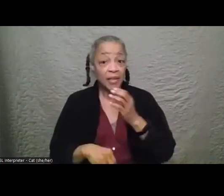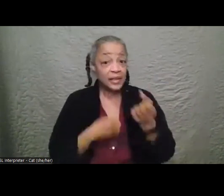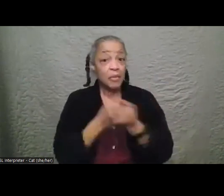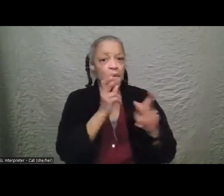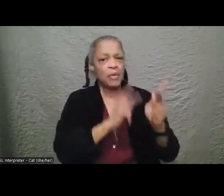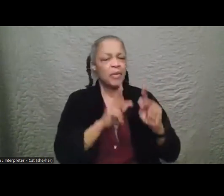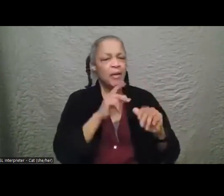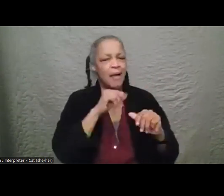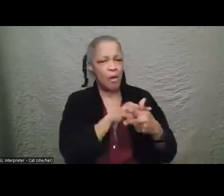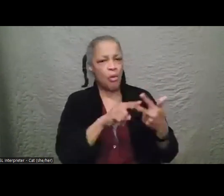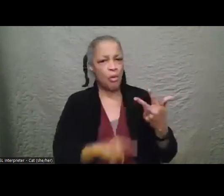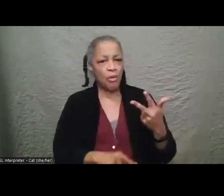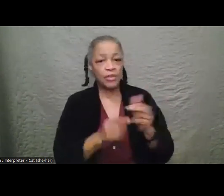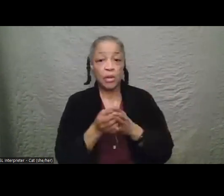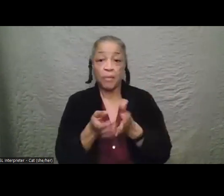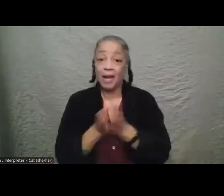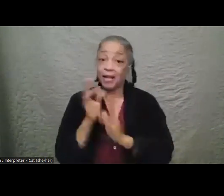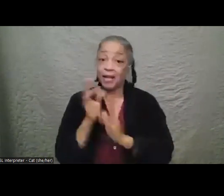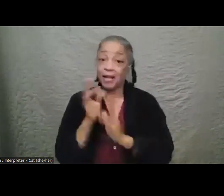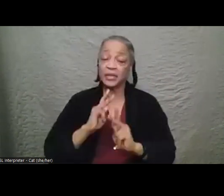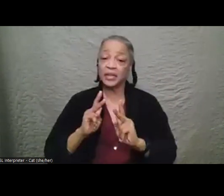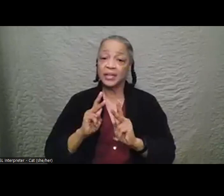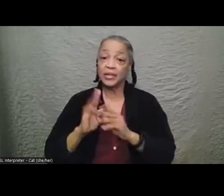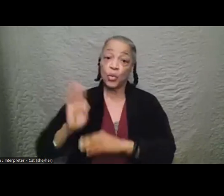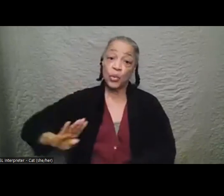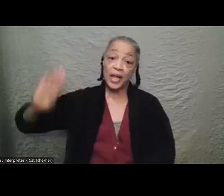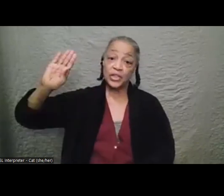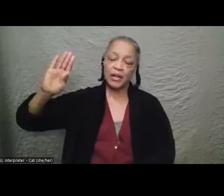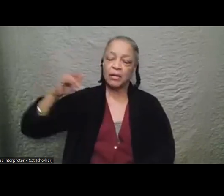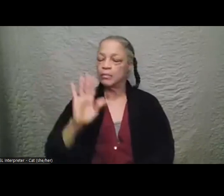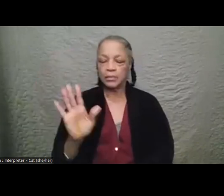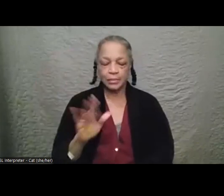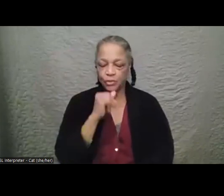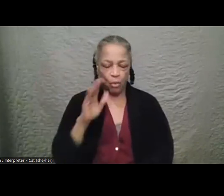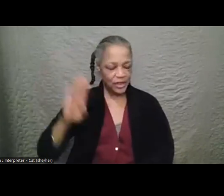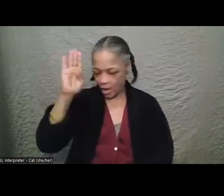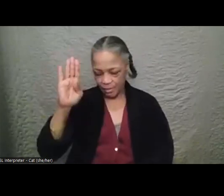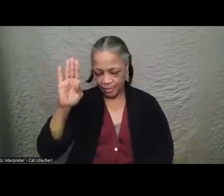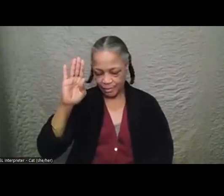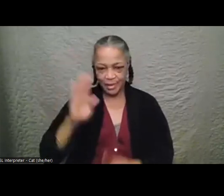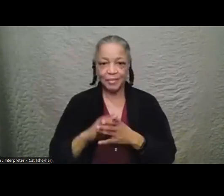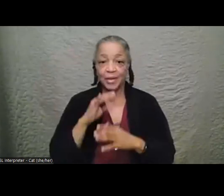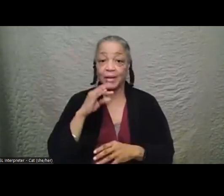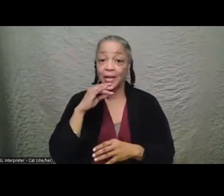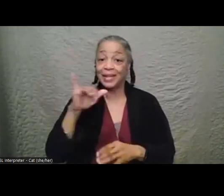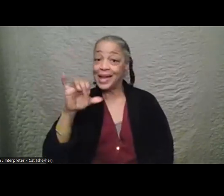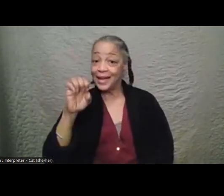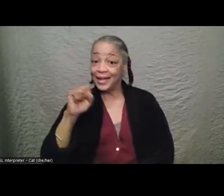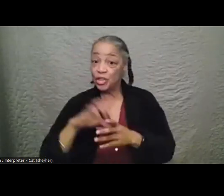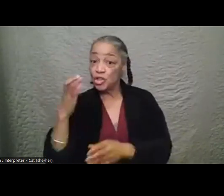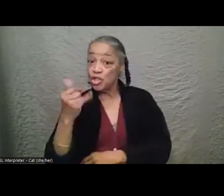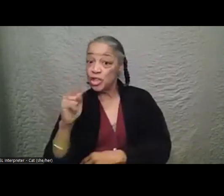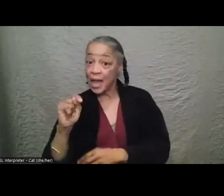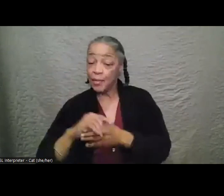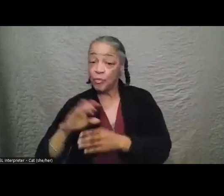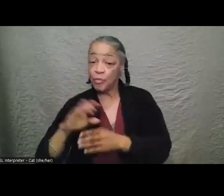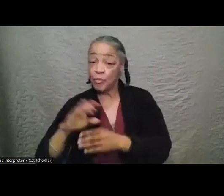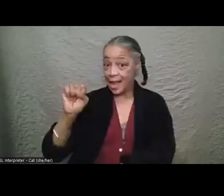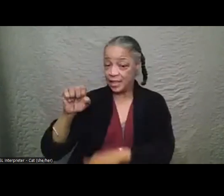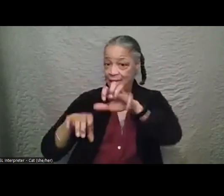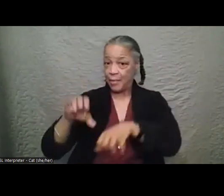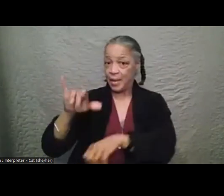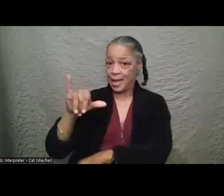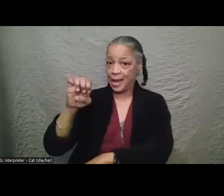I will ask folks to put a click yes in the chat if you are interested in a part two with